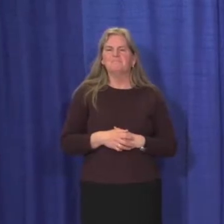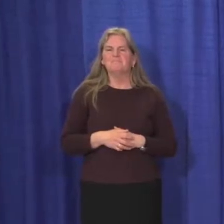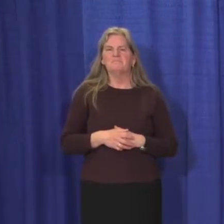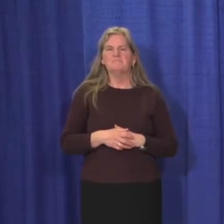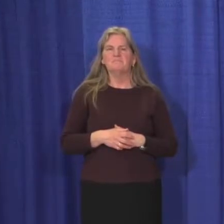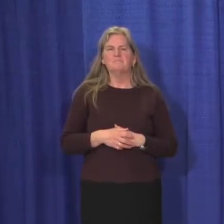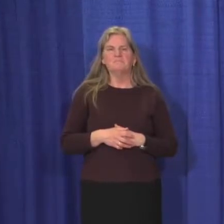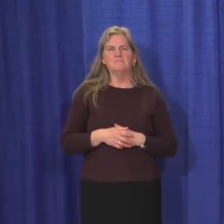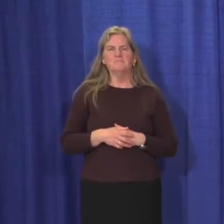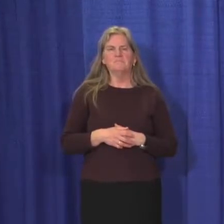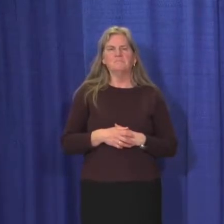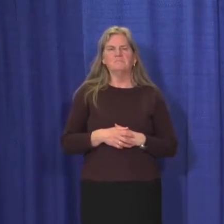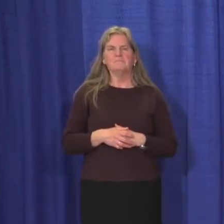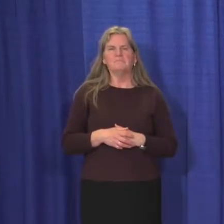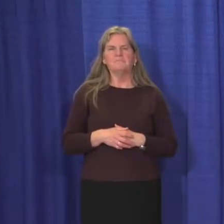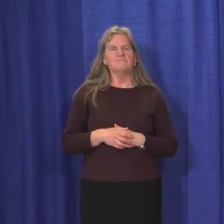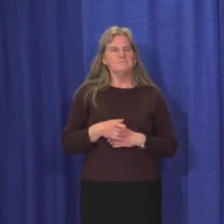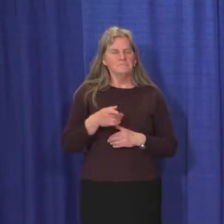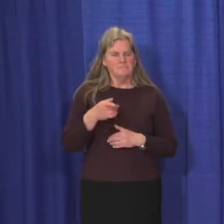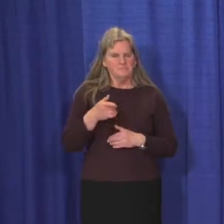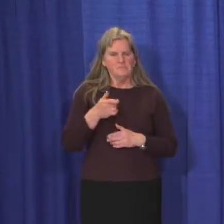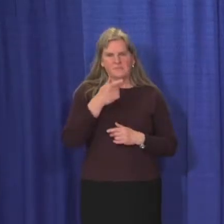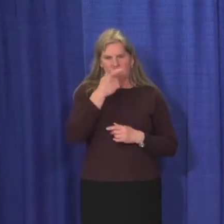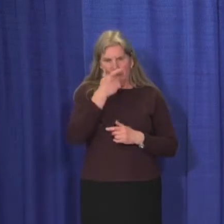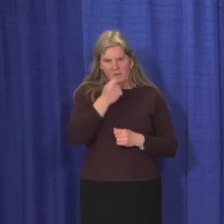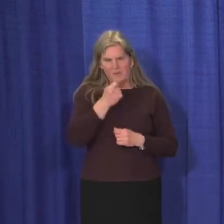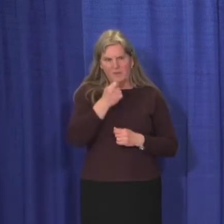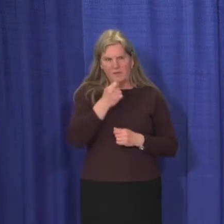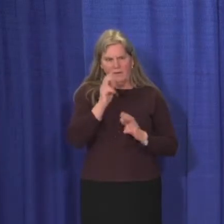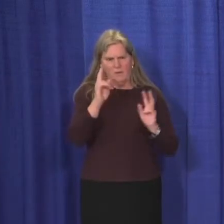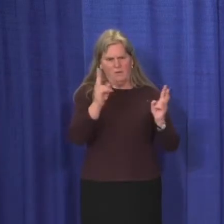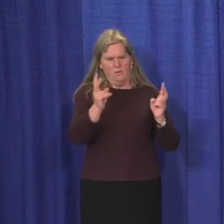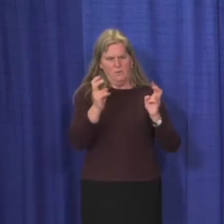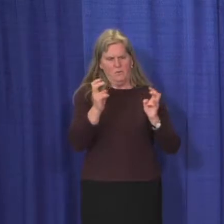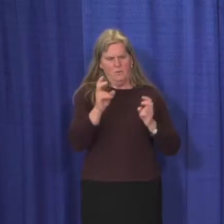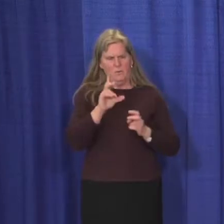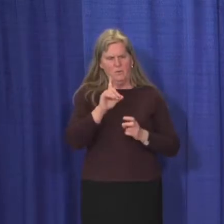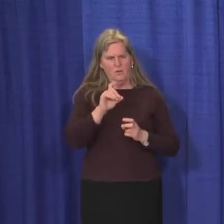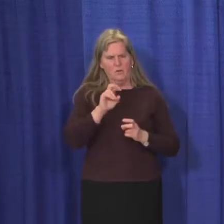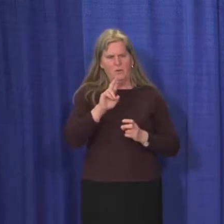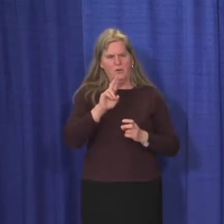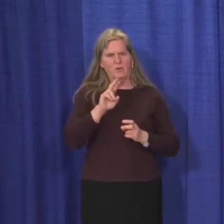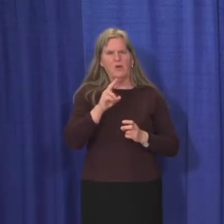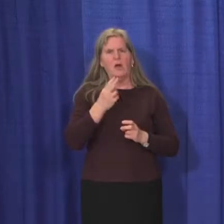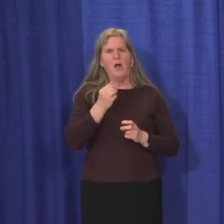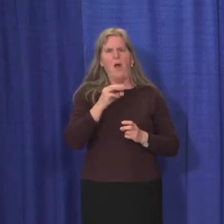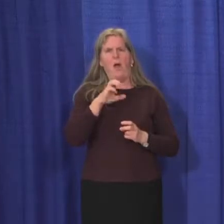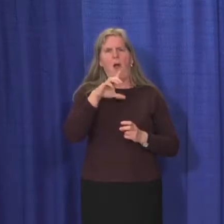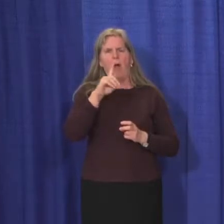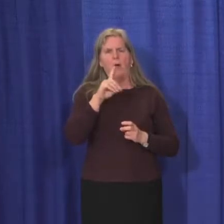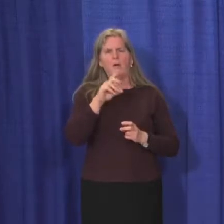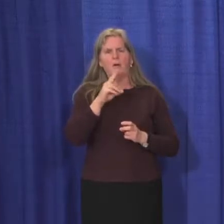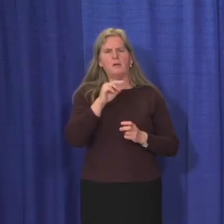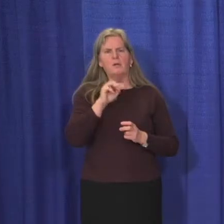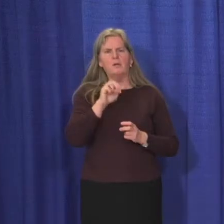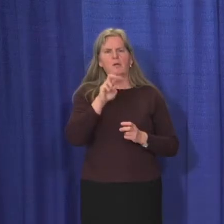I thought that the quote from -- I believe that was Doctor Njoo, that was close to what I have